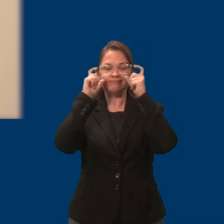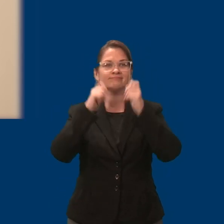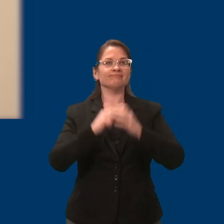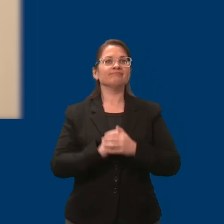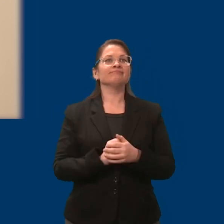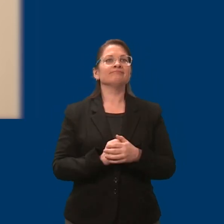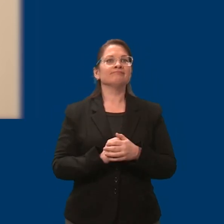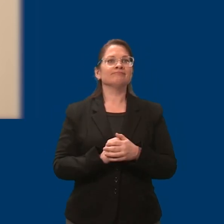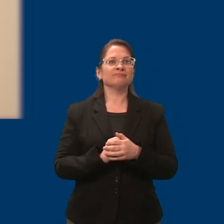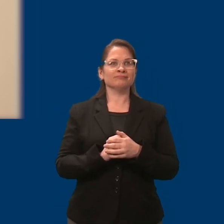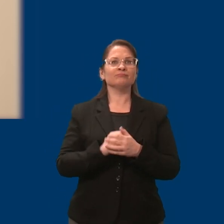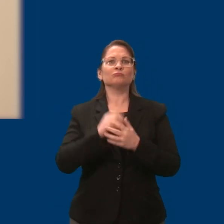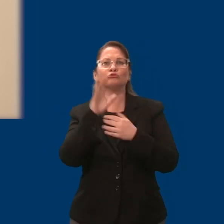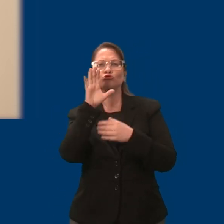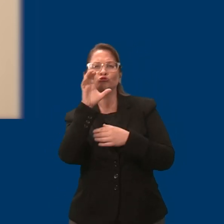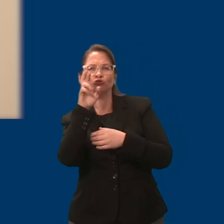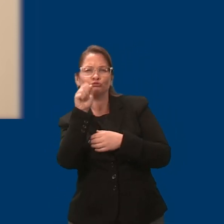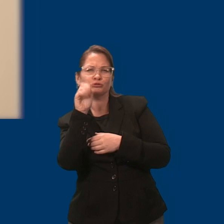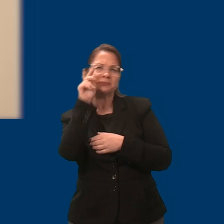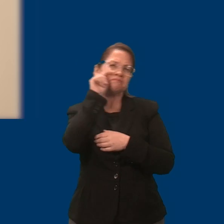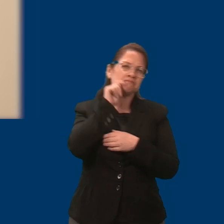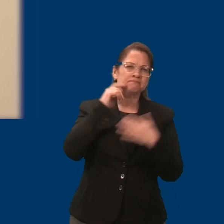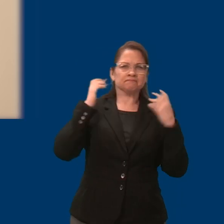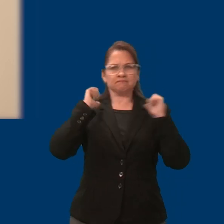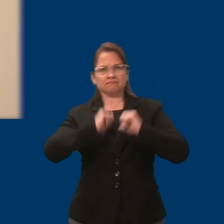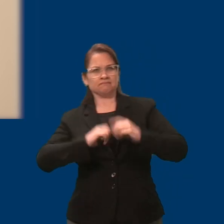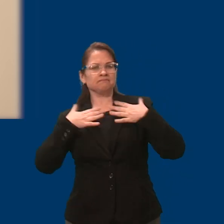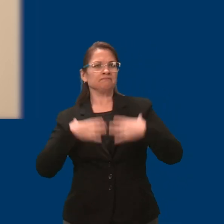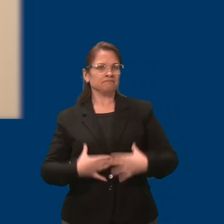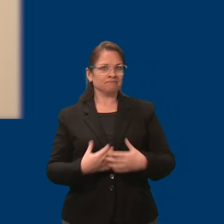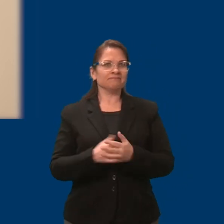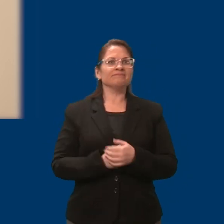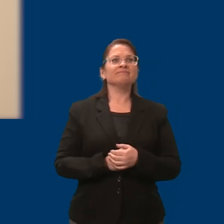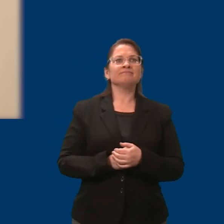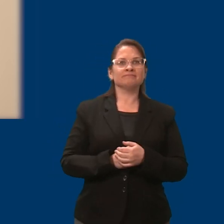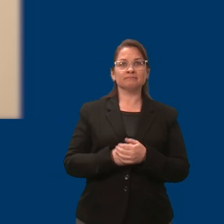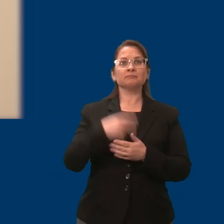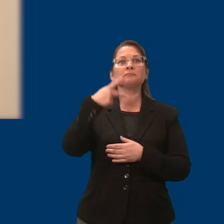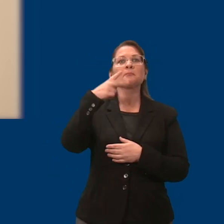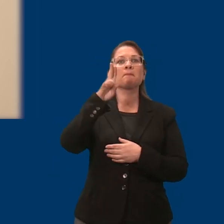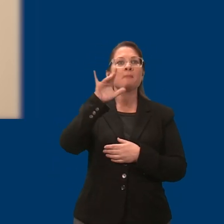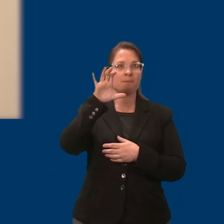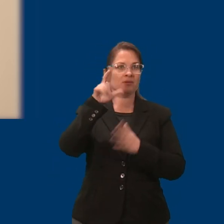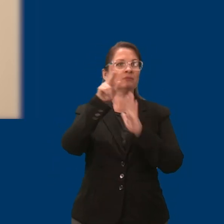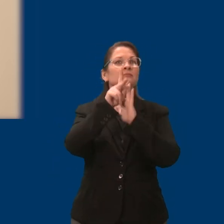I am the Public Policy Director for The Arc Minnesota. The Arc Minnesota promotes and protects